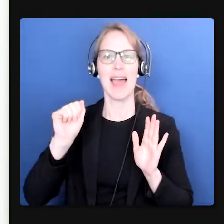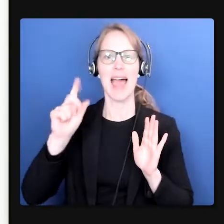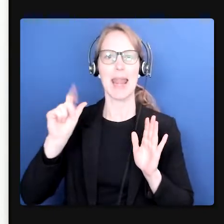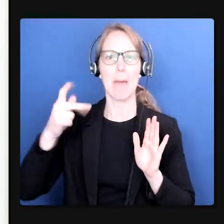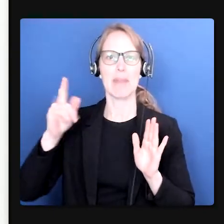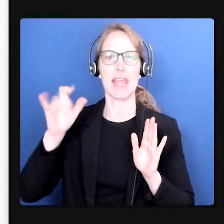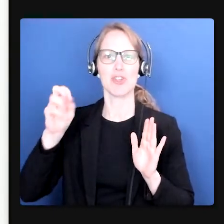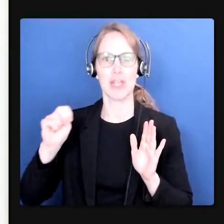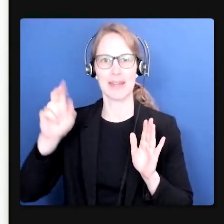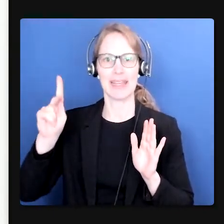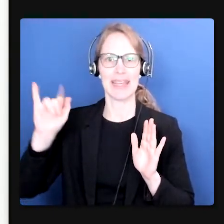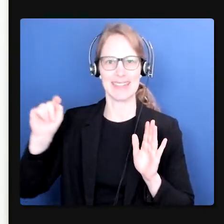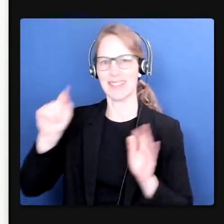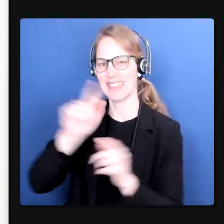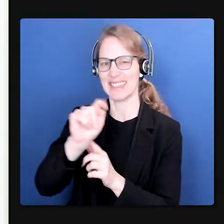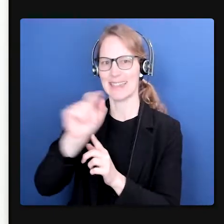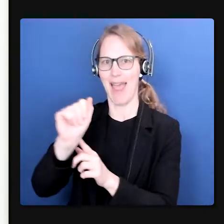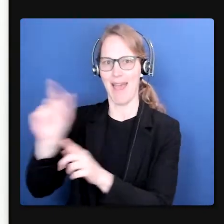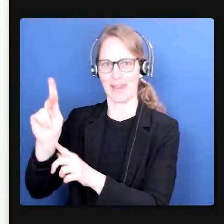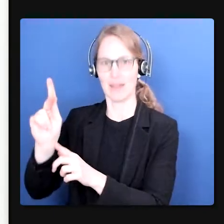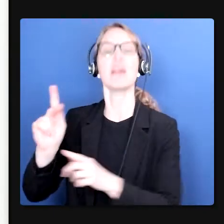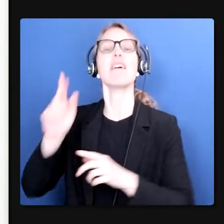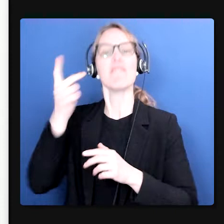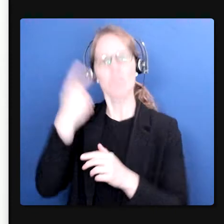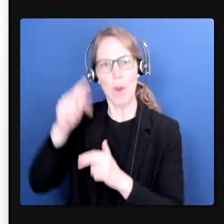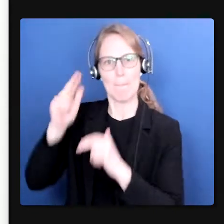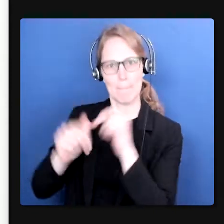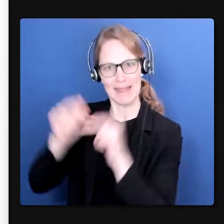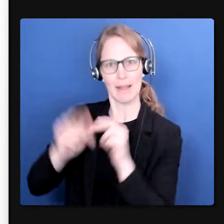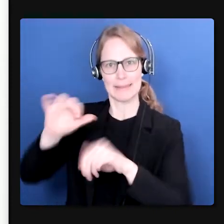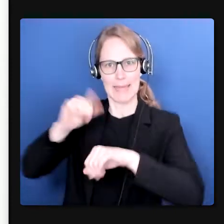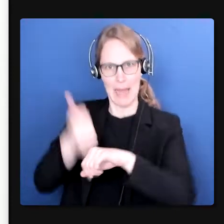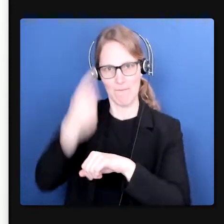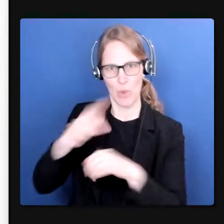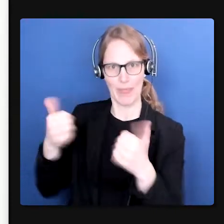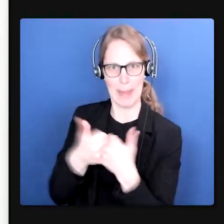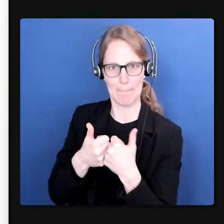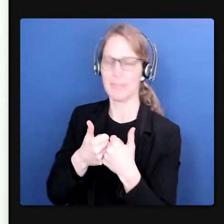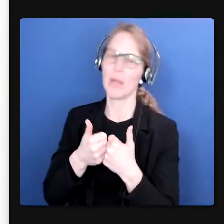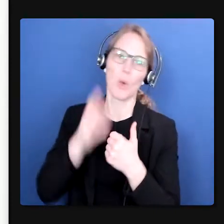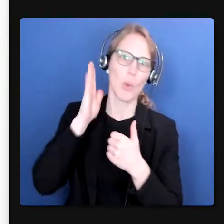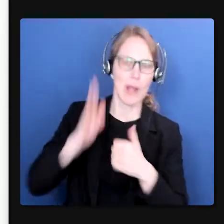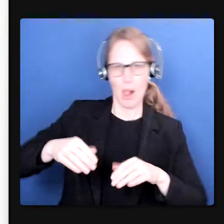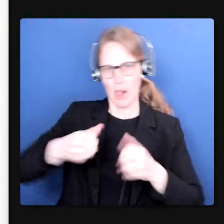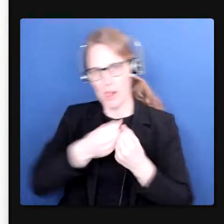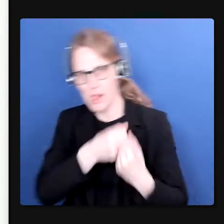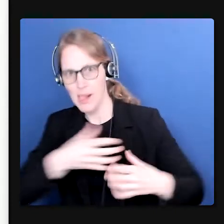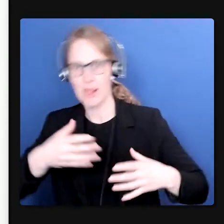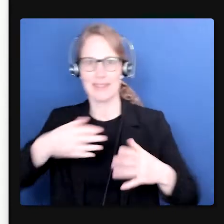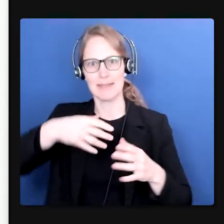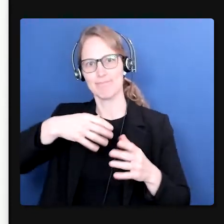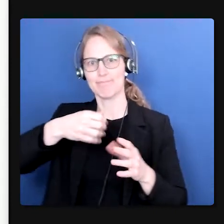what we call the tack, to build the layouts that your game needs. I'm not going to give too much detail here.